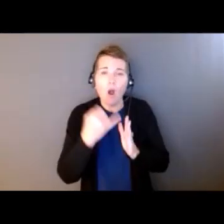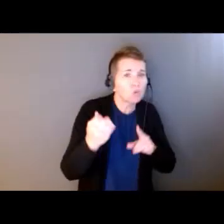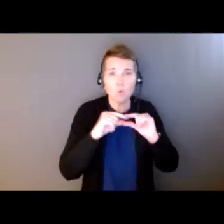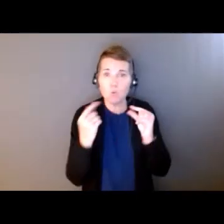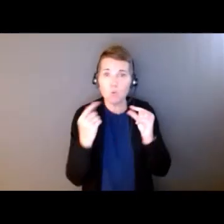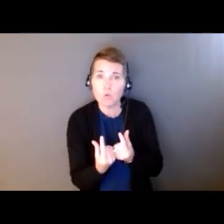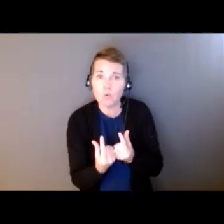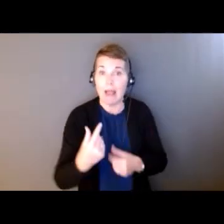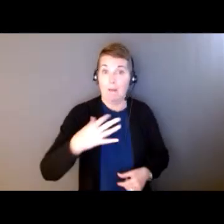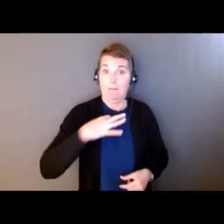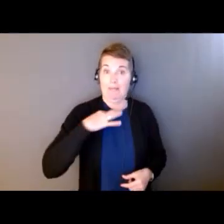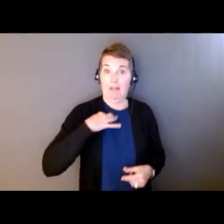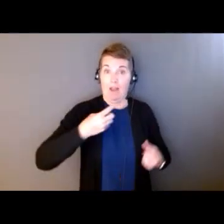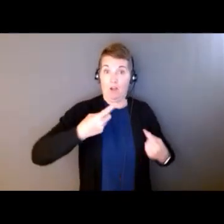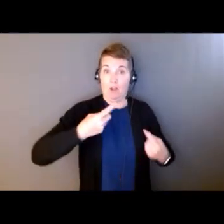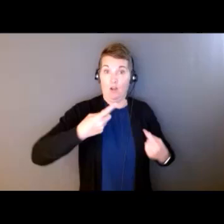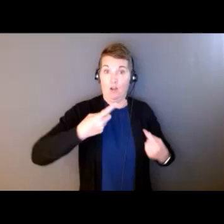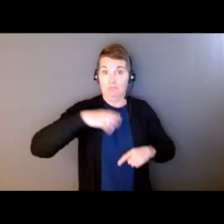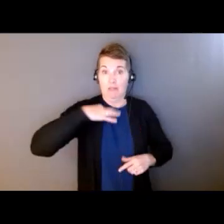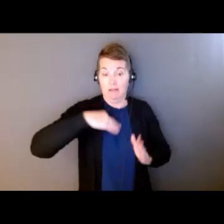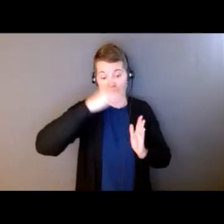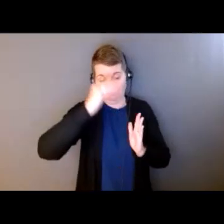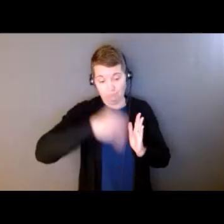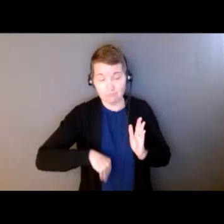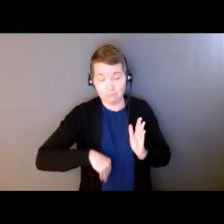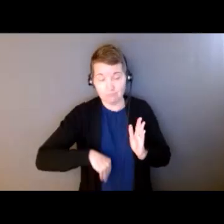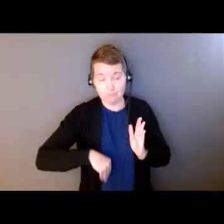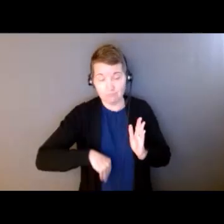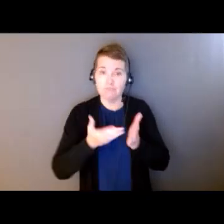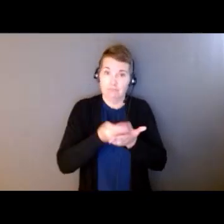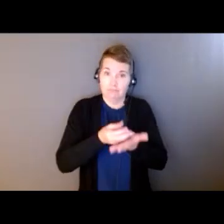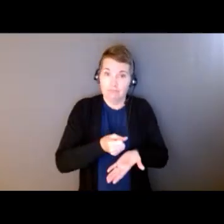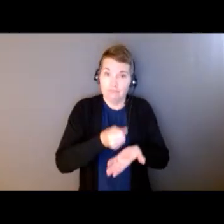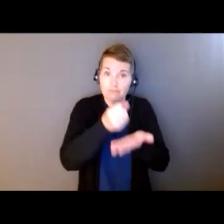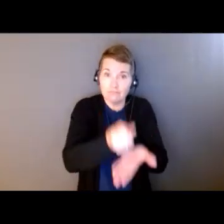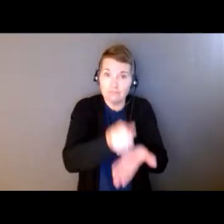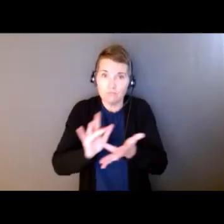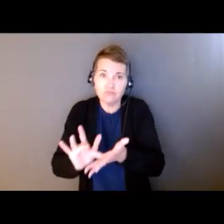and share artistic work with diverse communities across the country and around the world.